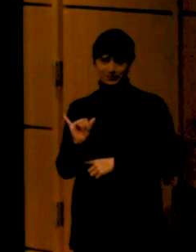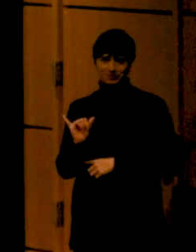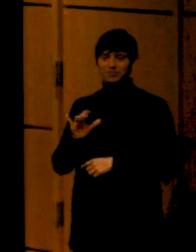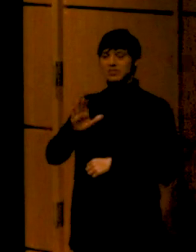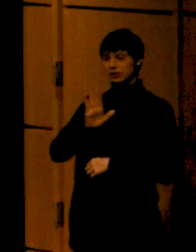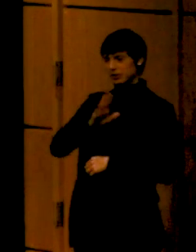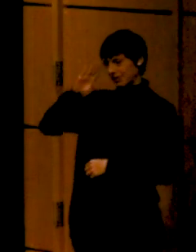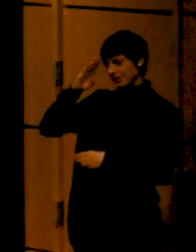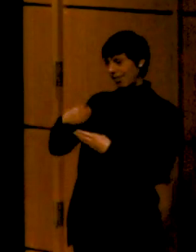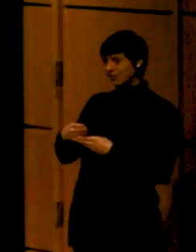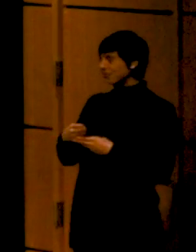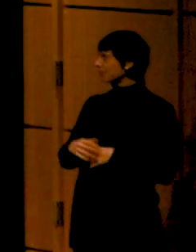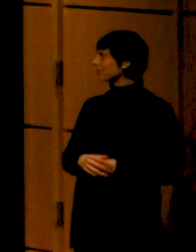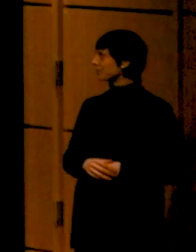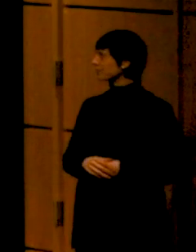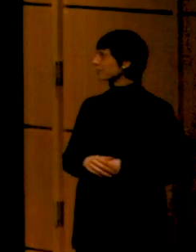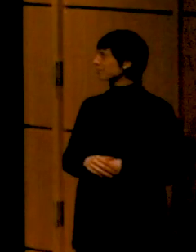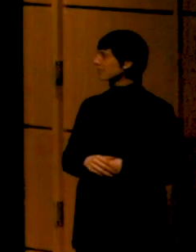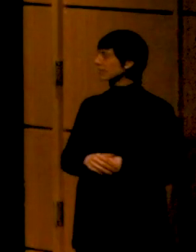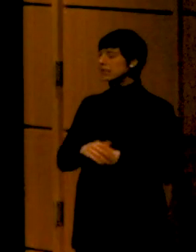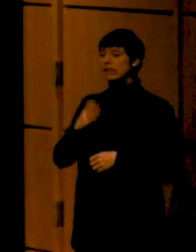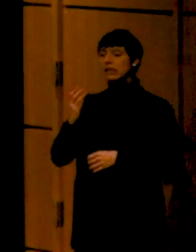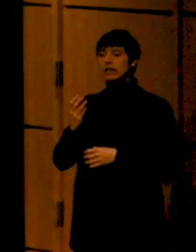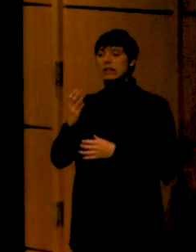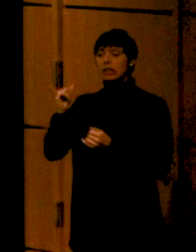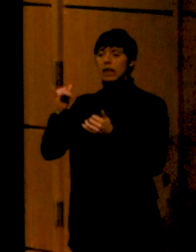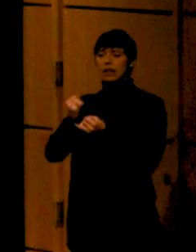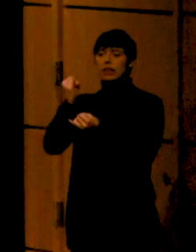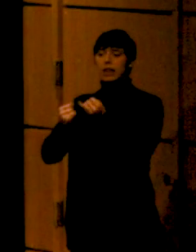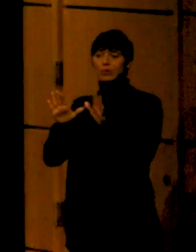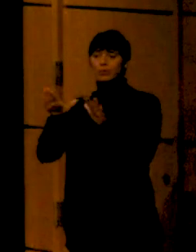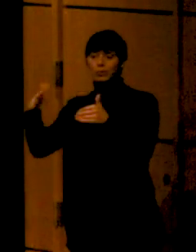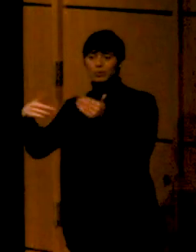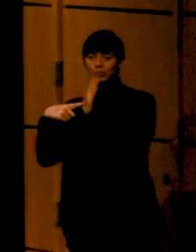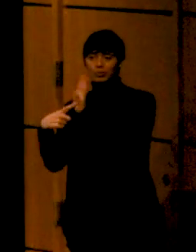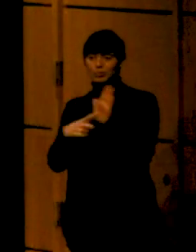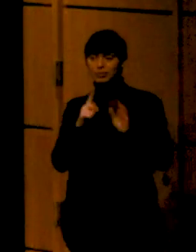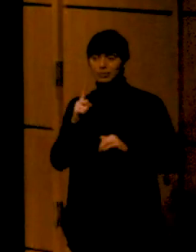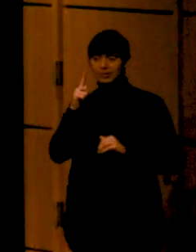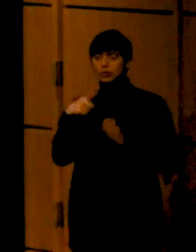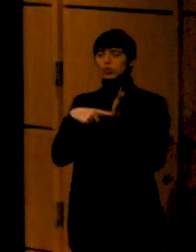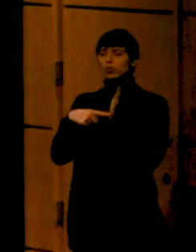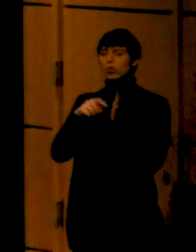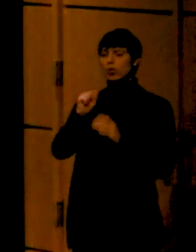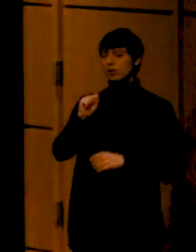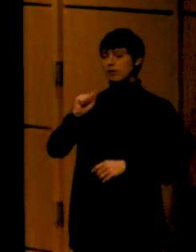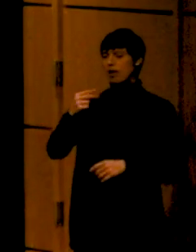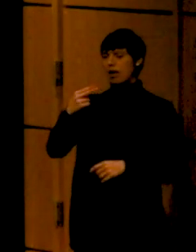The last room of the exhibition deals with Mount St. Helens as an active landscape.